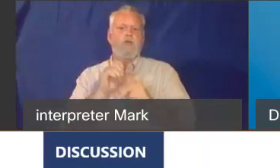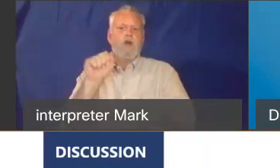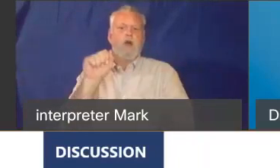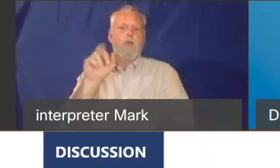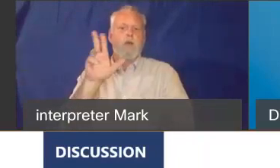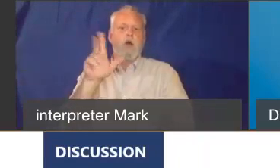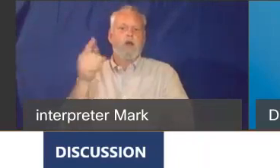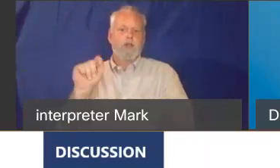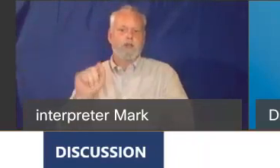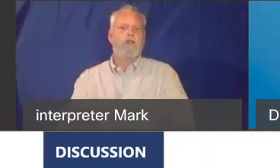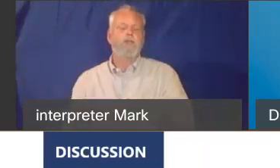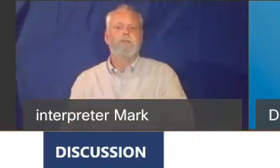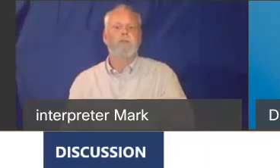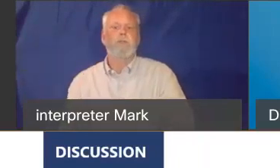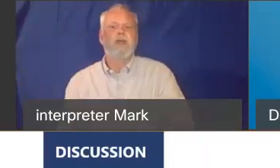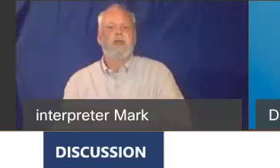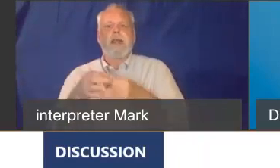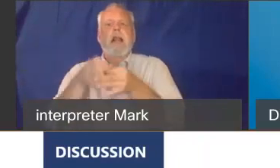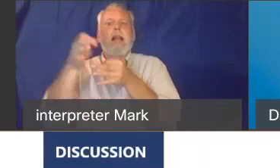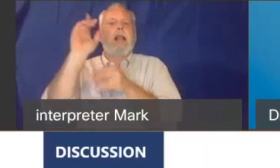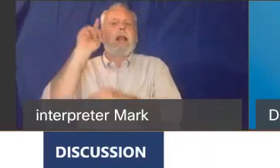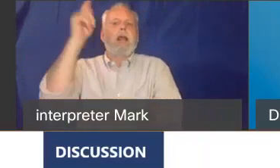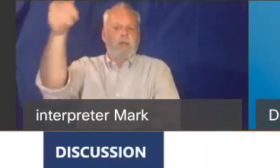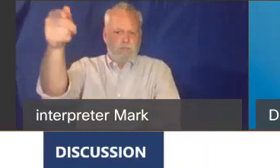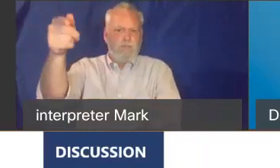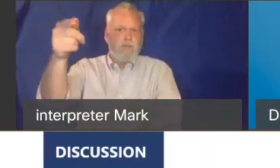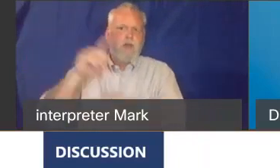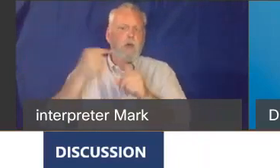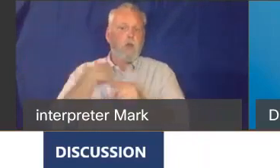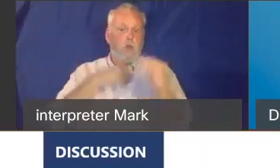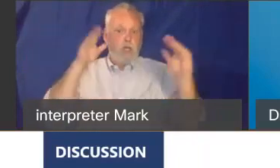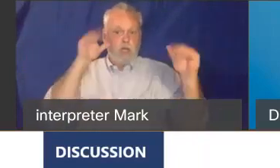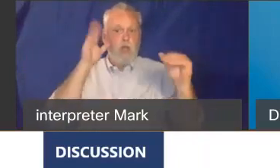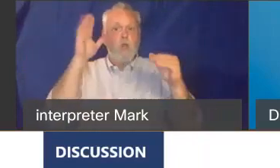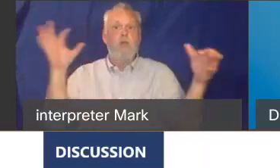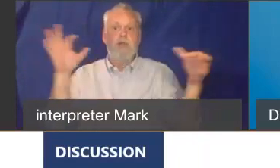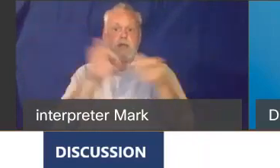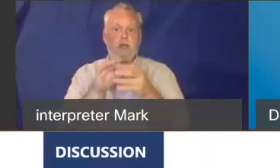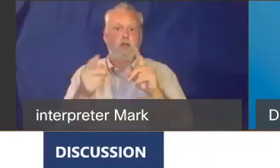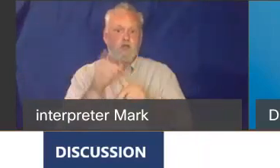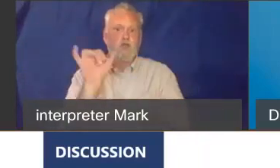And it's a little ways off, but yes, we do anticipate that there will be a connection to that. It would probably.